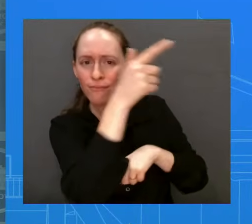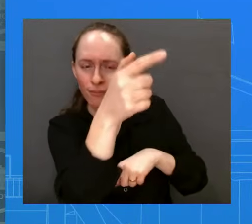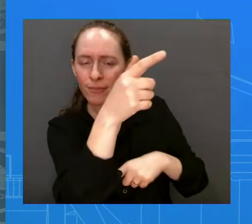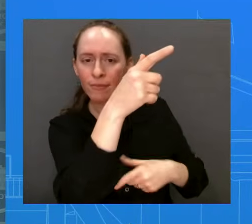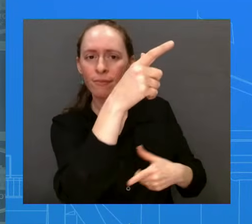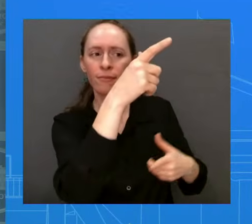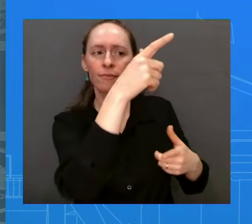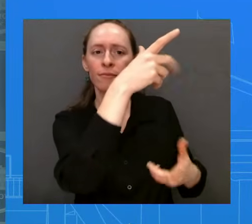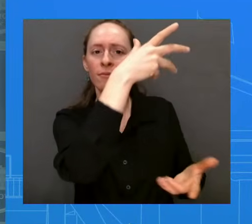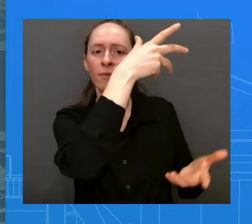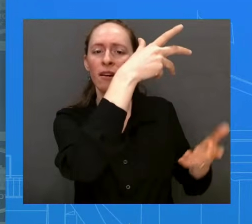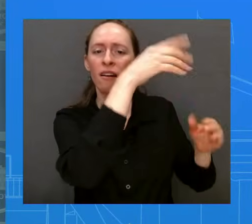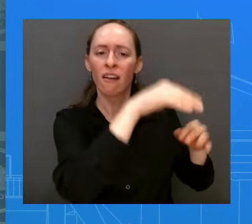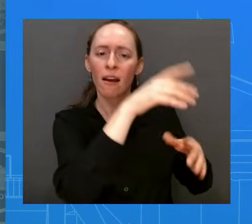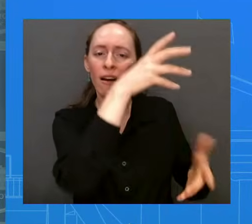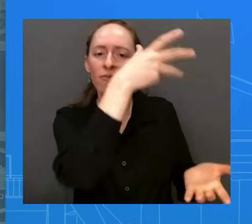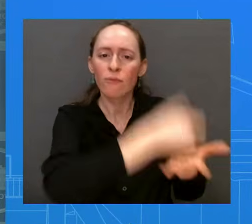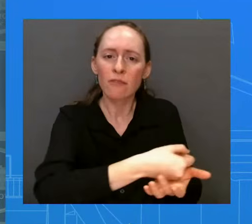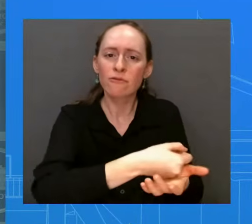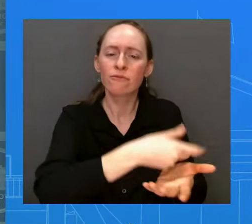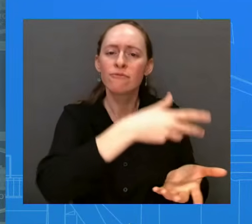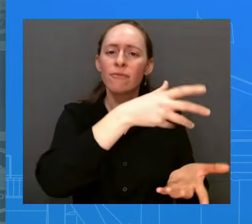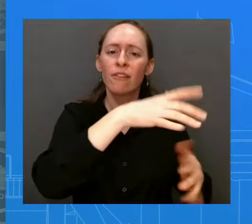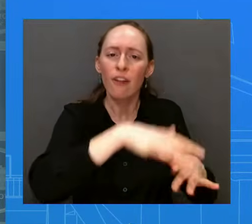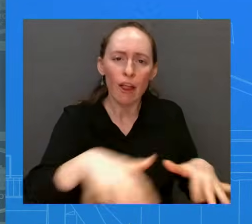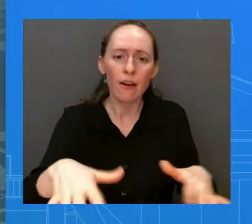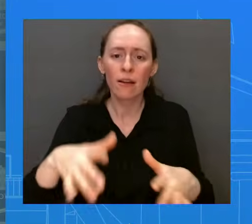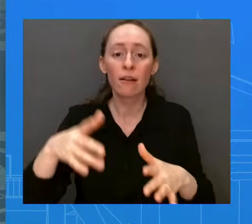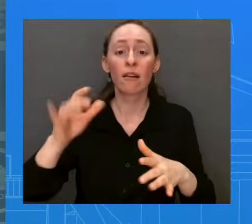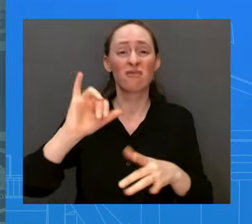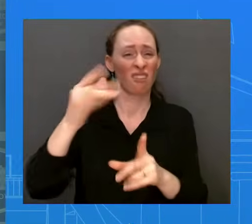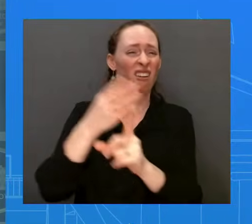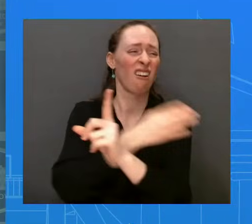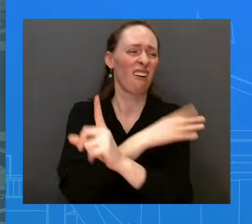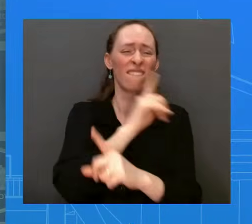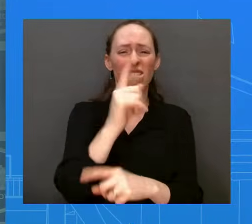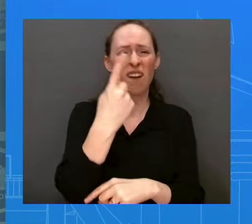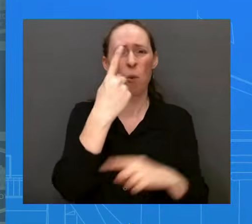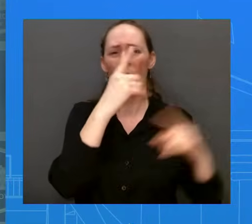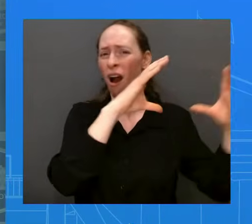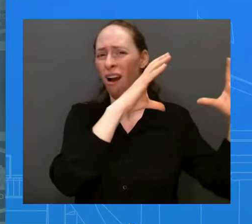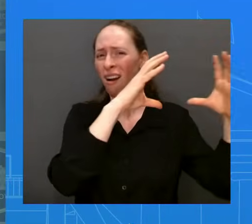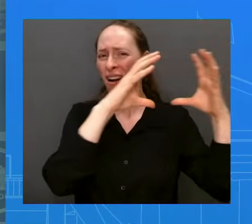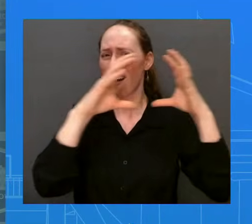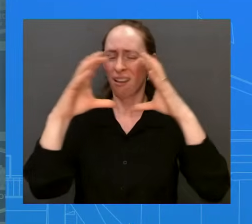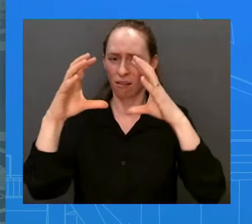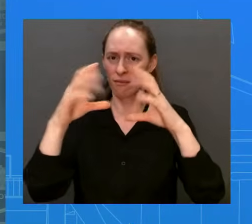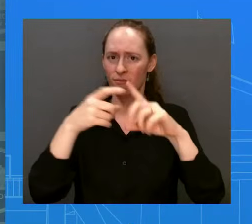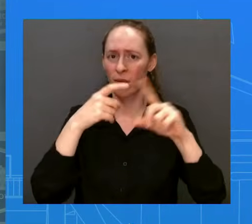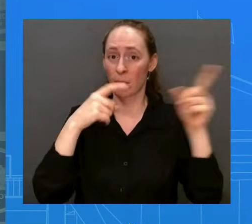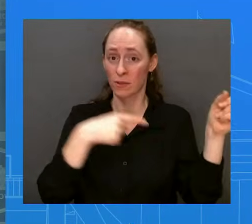And I'd like to put into some context for you how we have worked and are still working to better understand